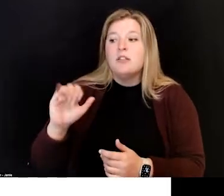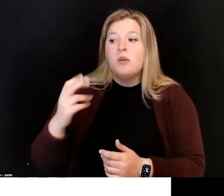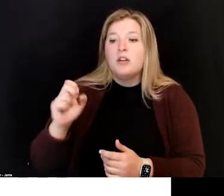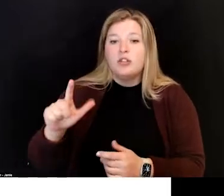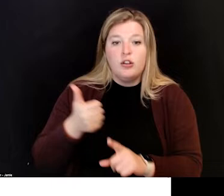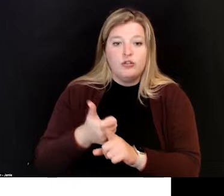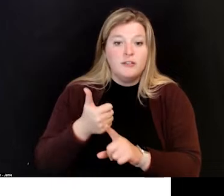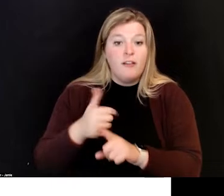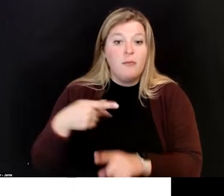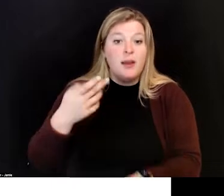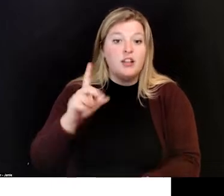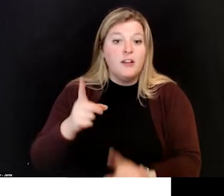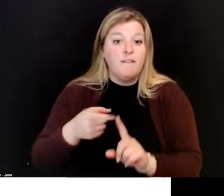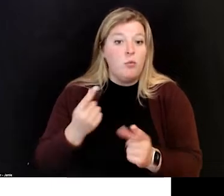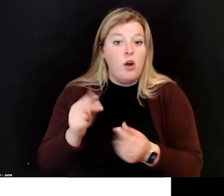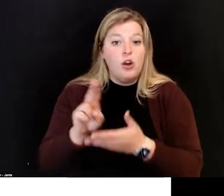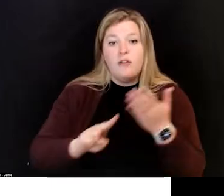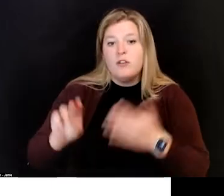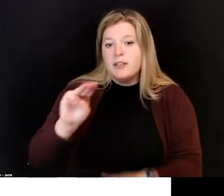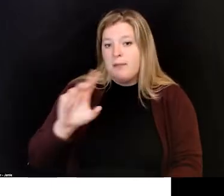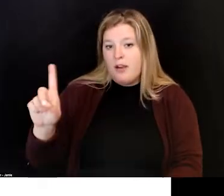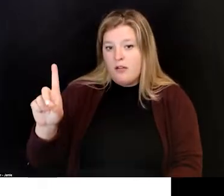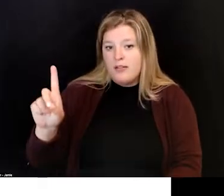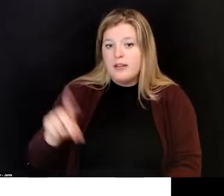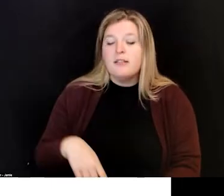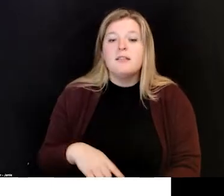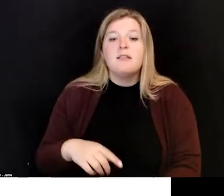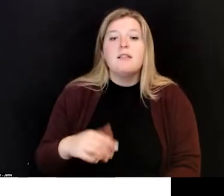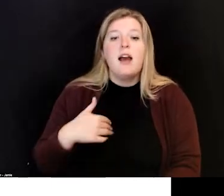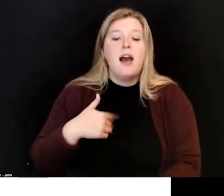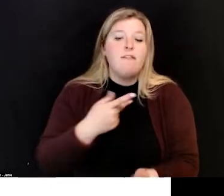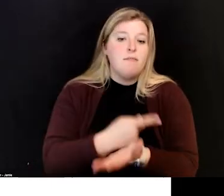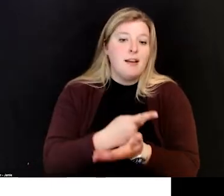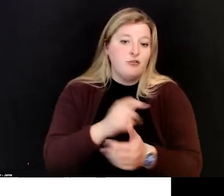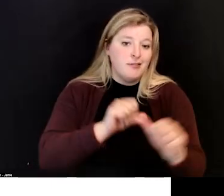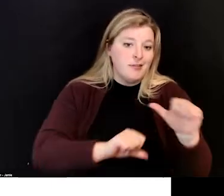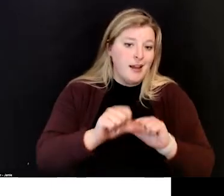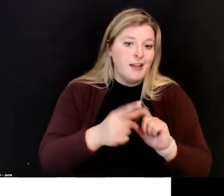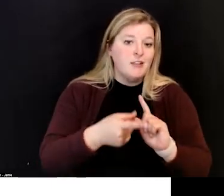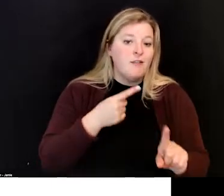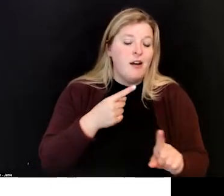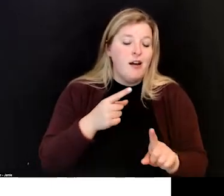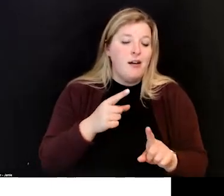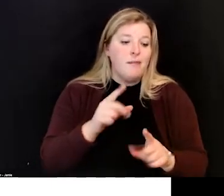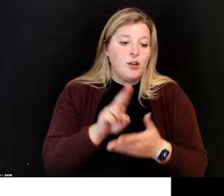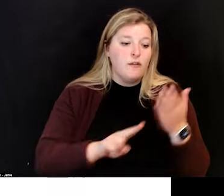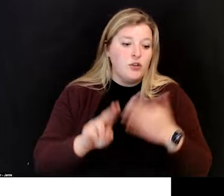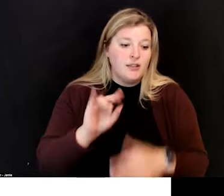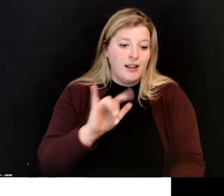from the University of Maryland, College Park, and a Masters in Science from the University of Illinois, Champaign-Urbana.